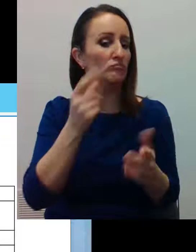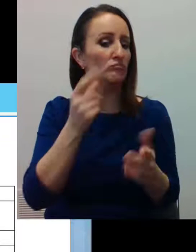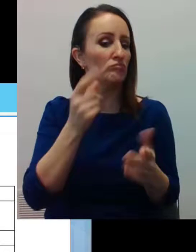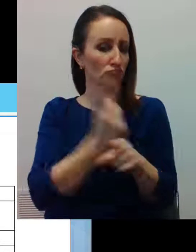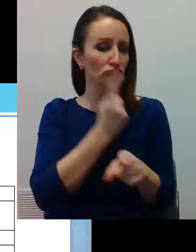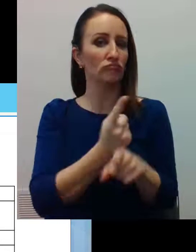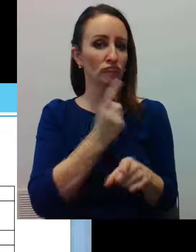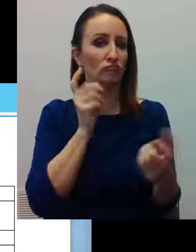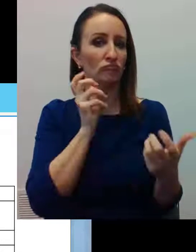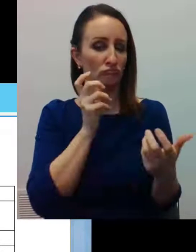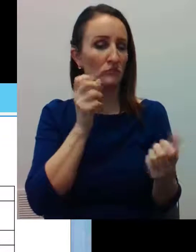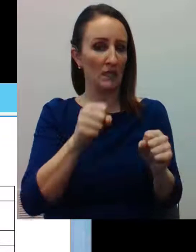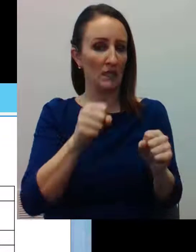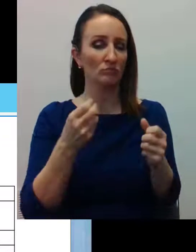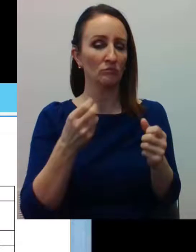First one is education. Education